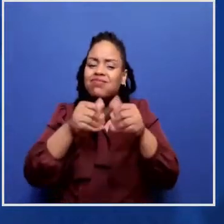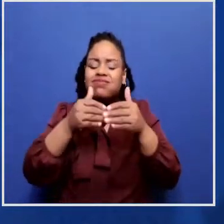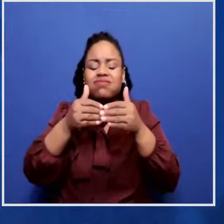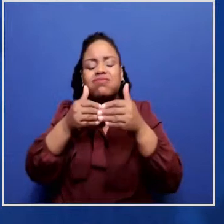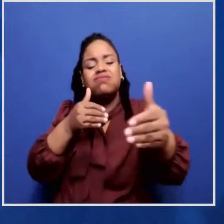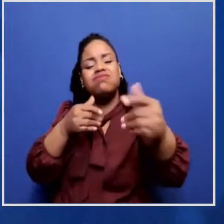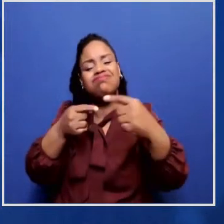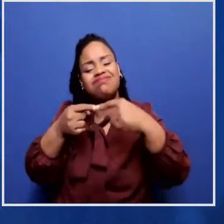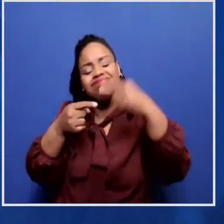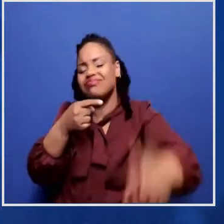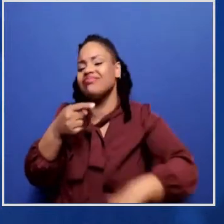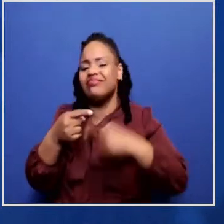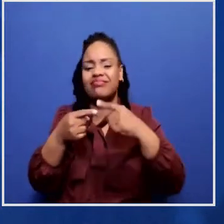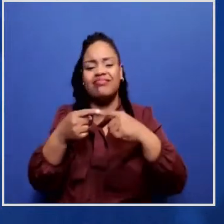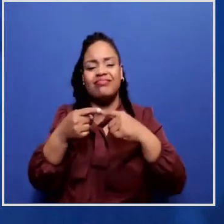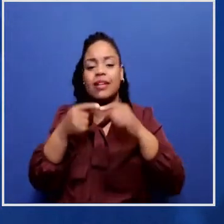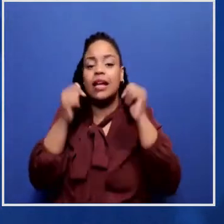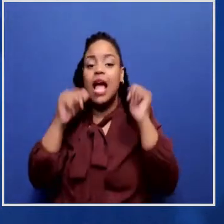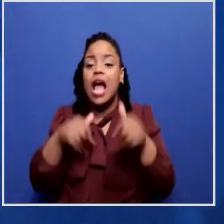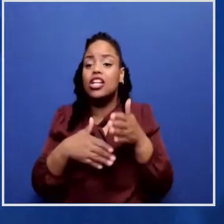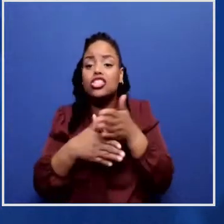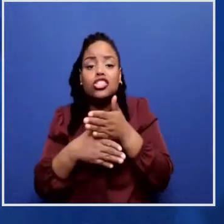ROUND CALLING.